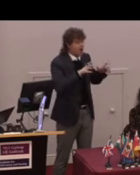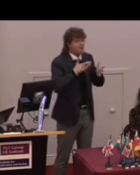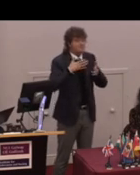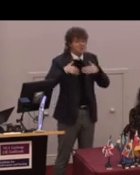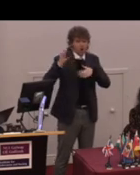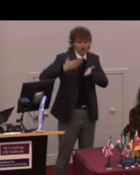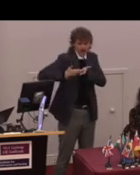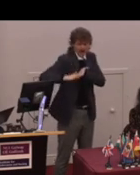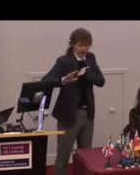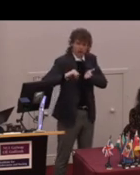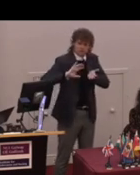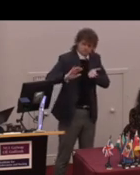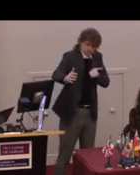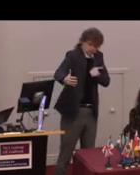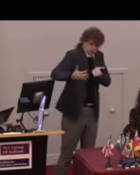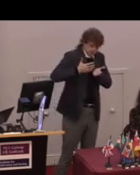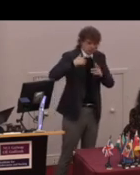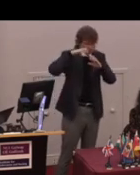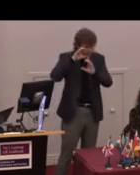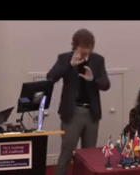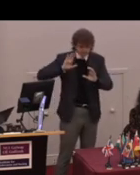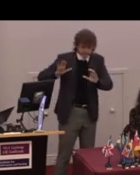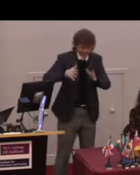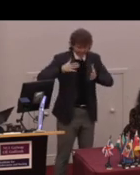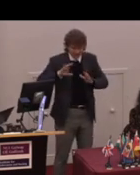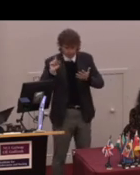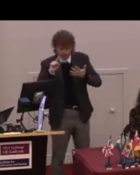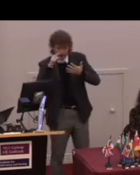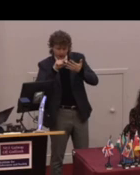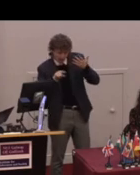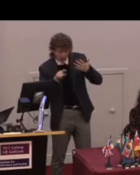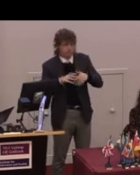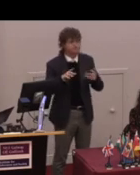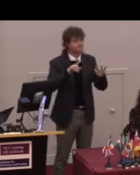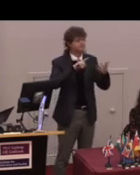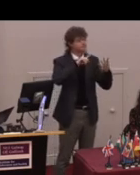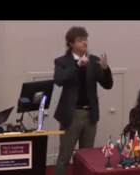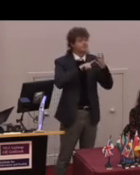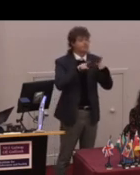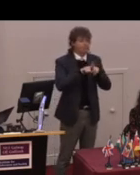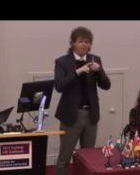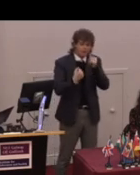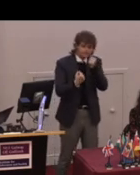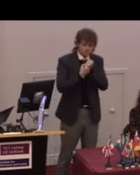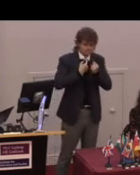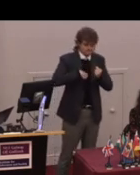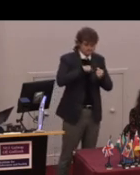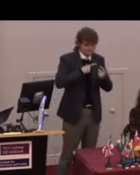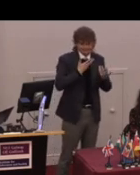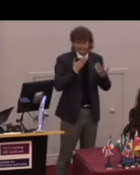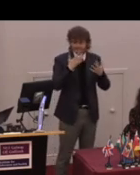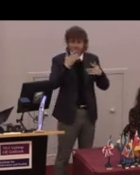And finally supporting and training us as various professionals, doctors, teachers,